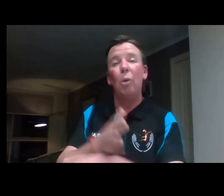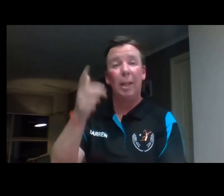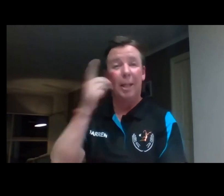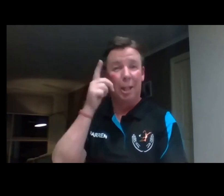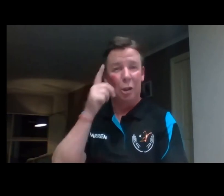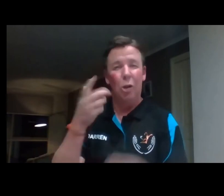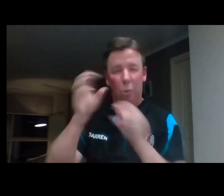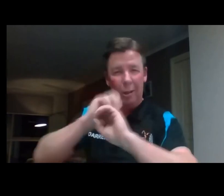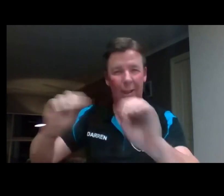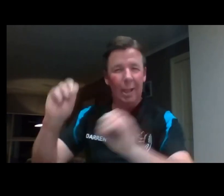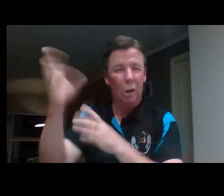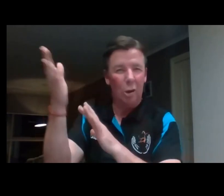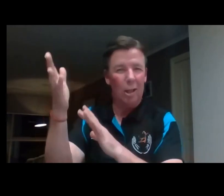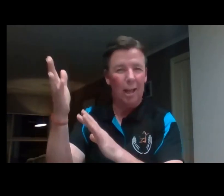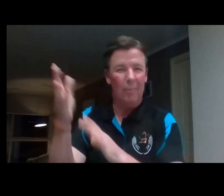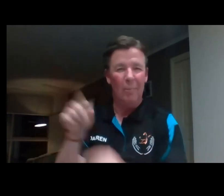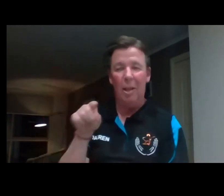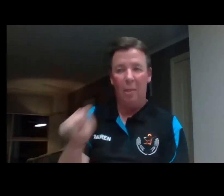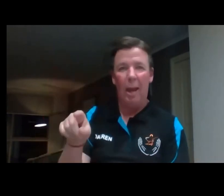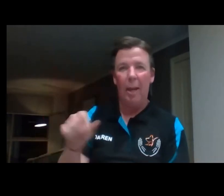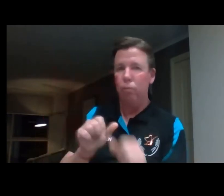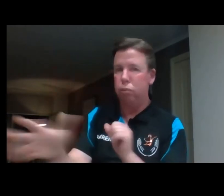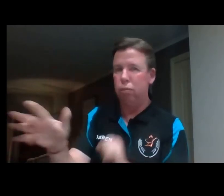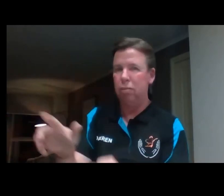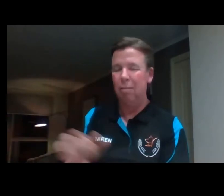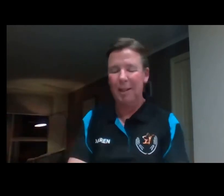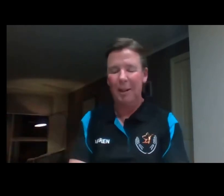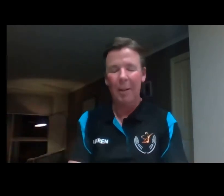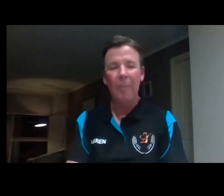I employ teachers to teach Auslan - phew! They're amazing!